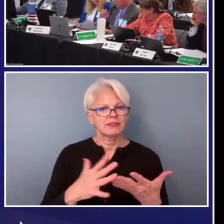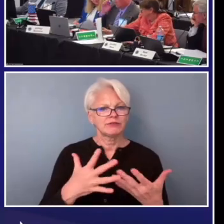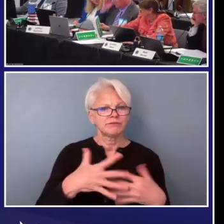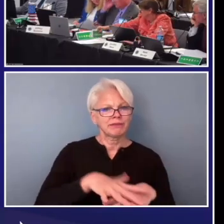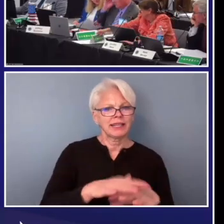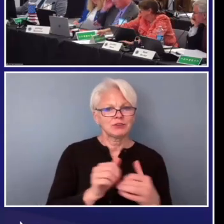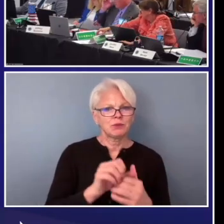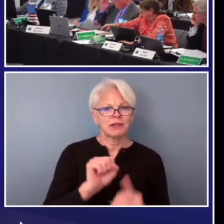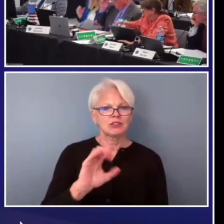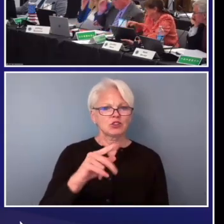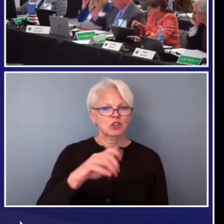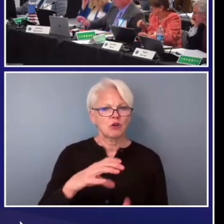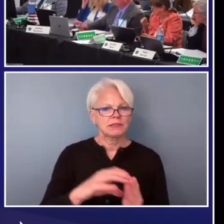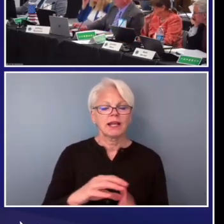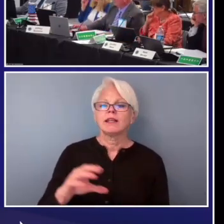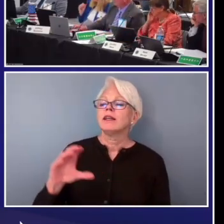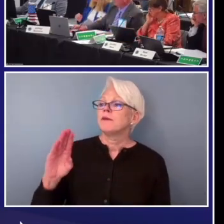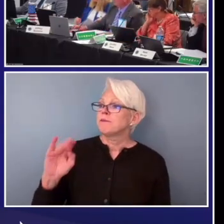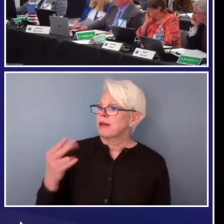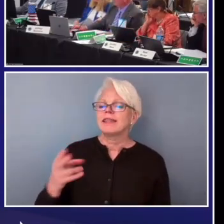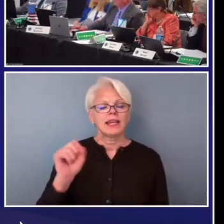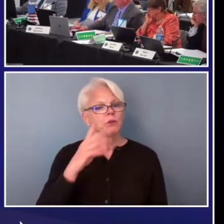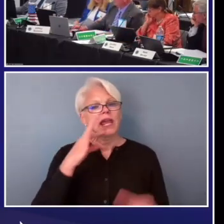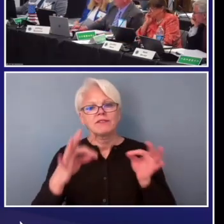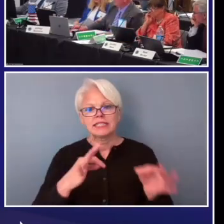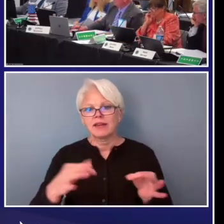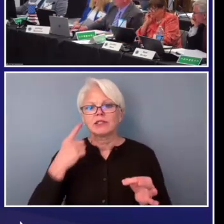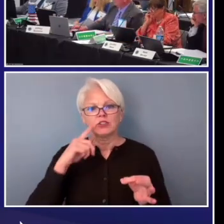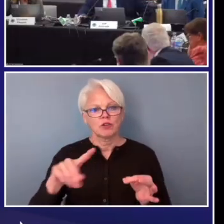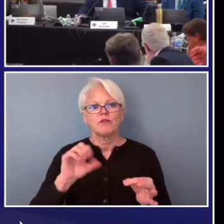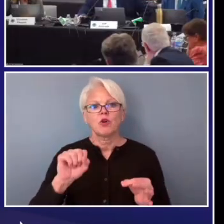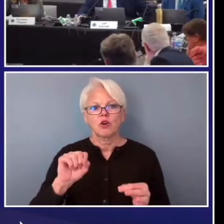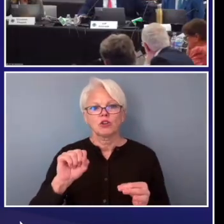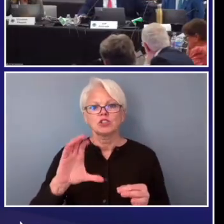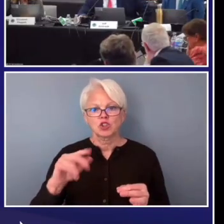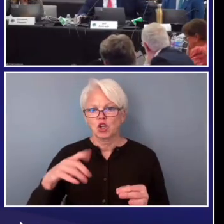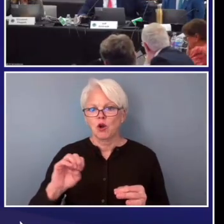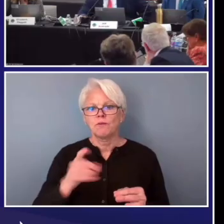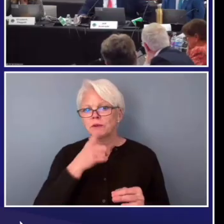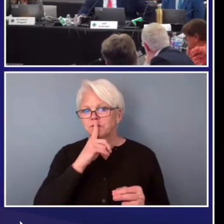Yes, we have a definition of scope, but it does not include anything related to location of,